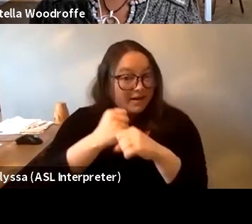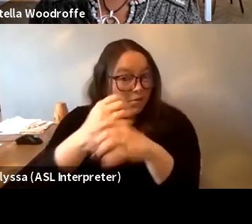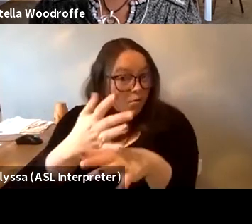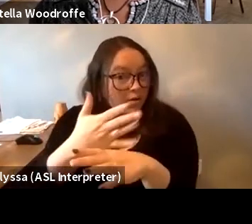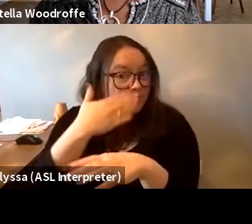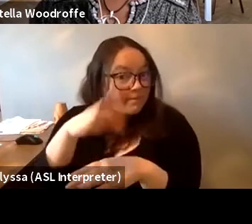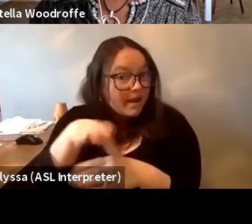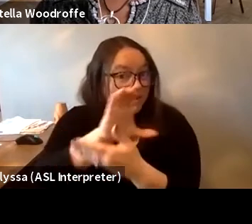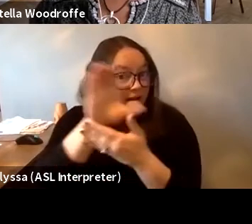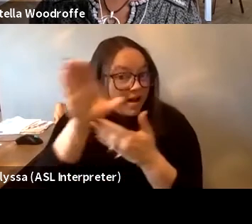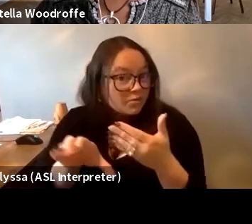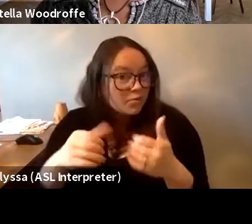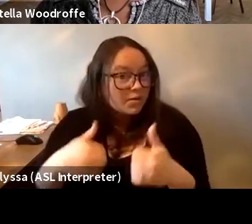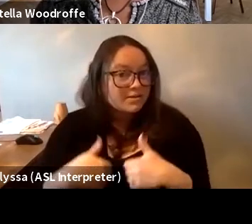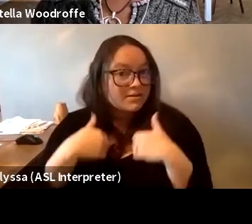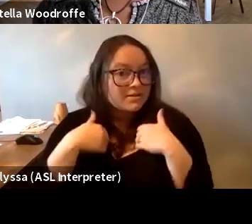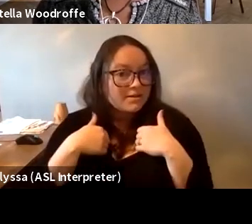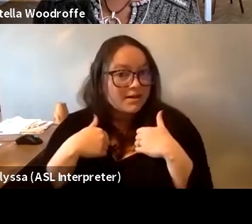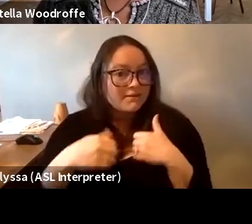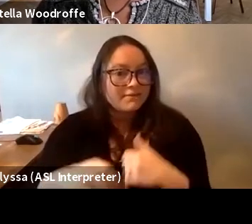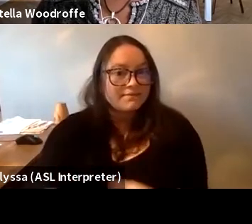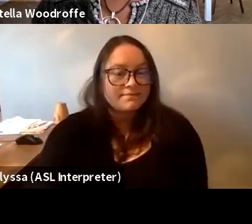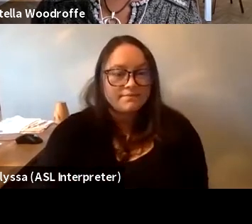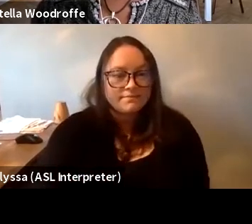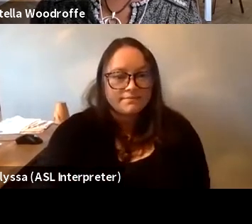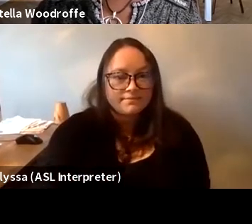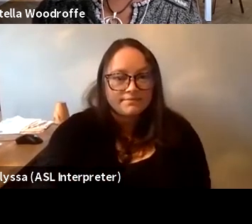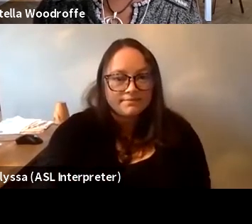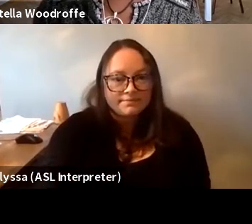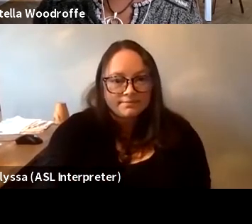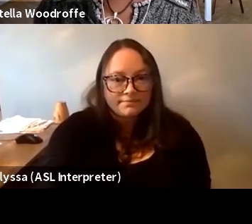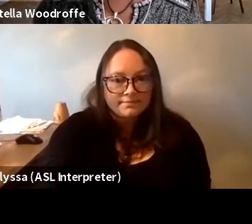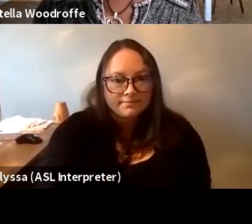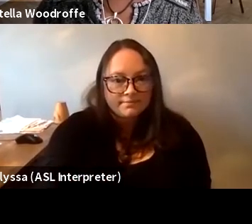I'm sorry, Vincent, but unfortunately, sometimes